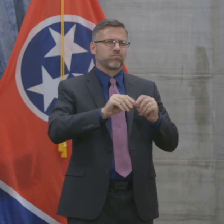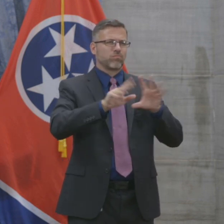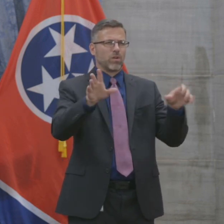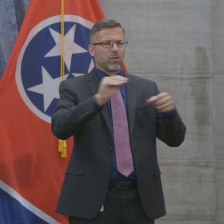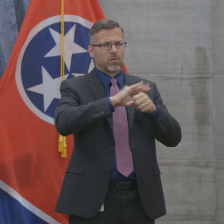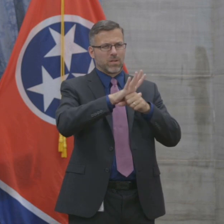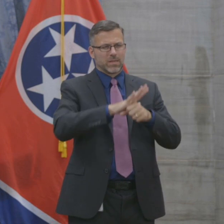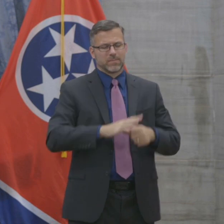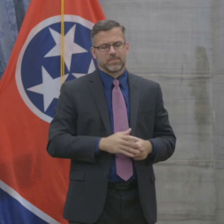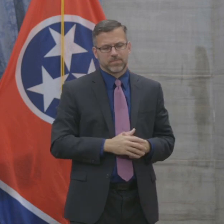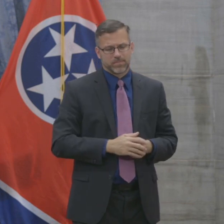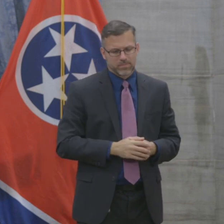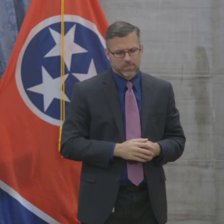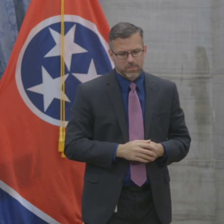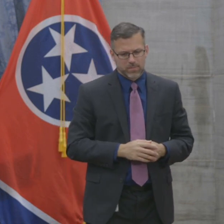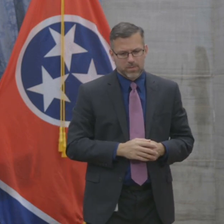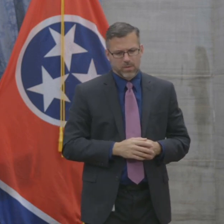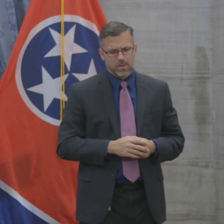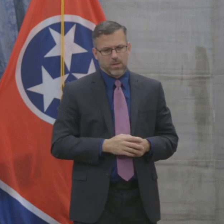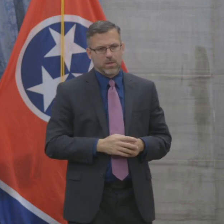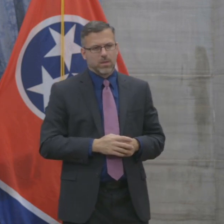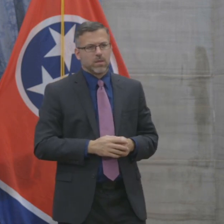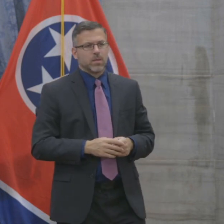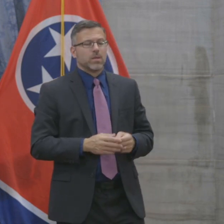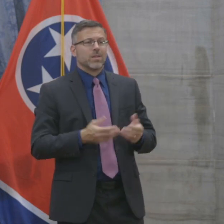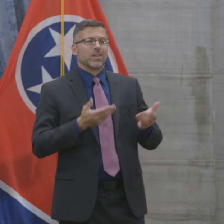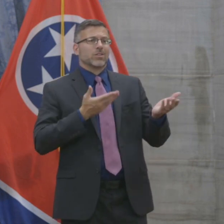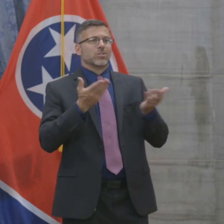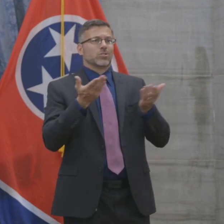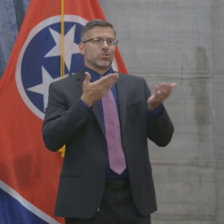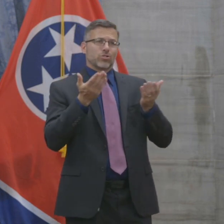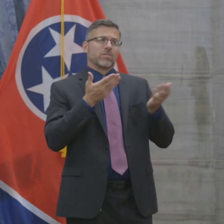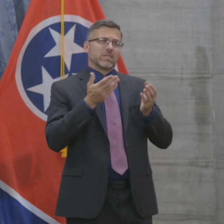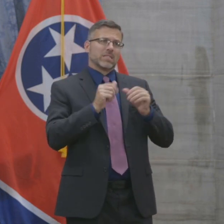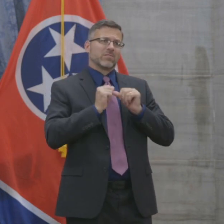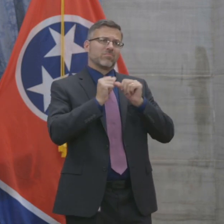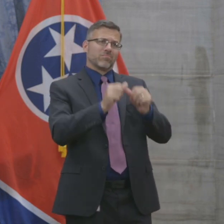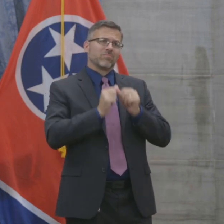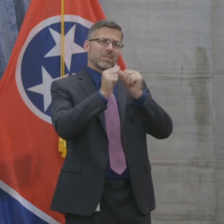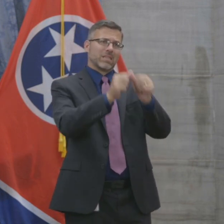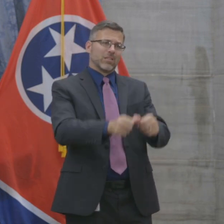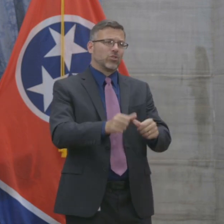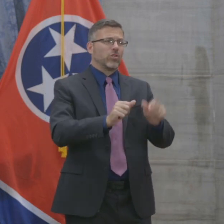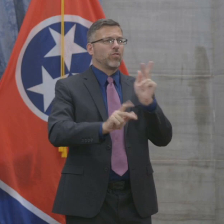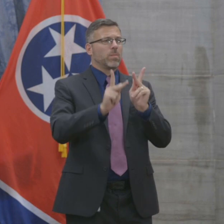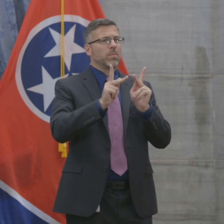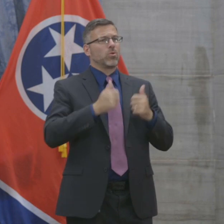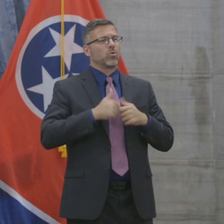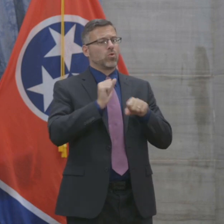available on our website that lists the information for the provider networks and the individuals that have tested